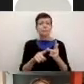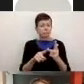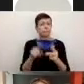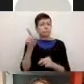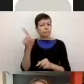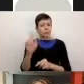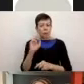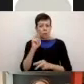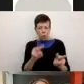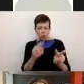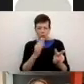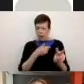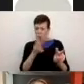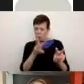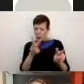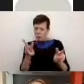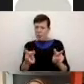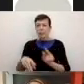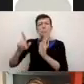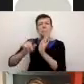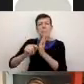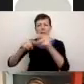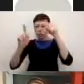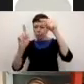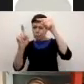page, and this data heavily influences our program design.